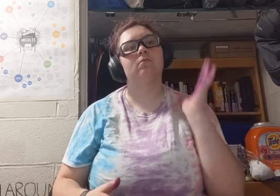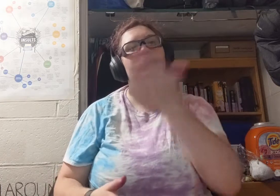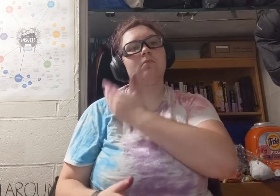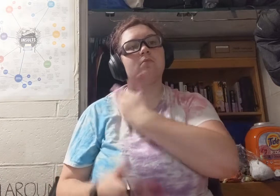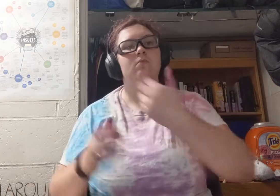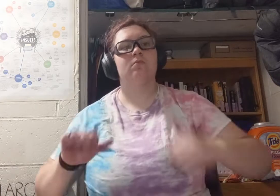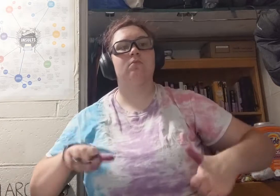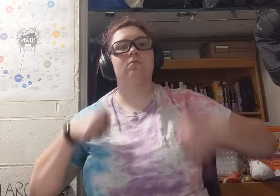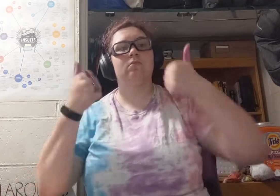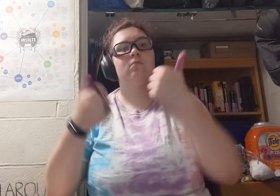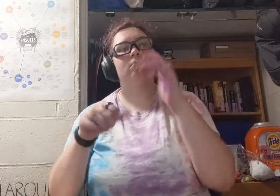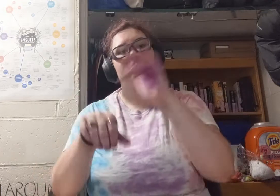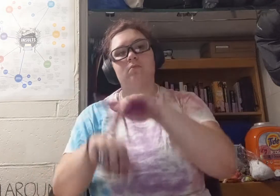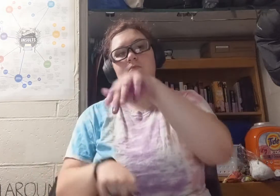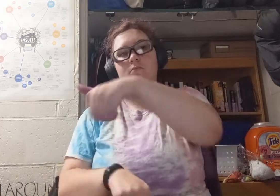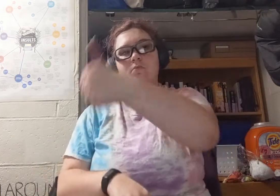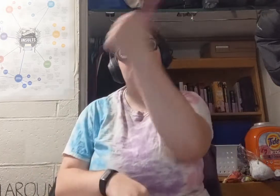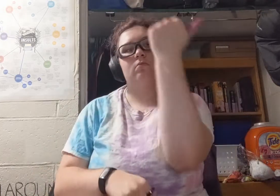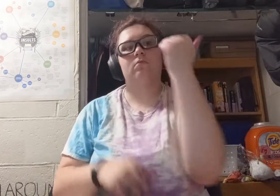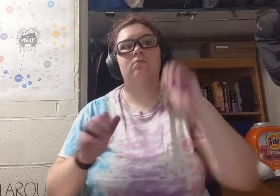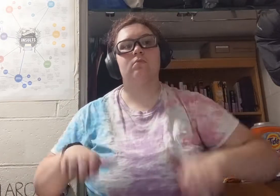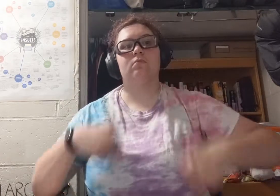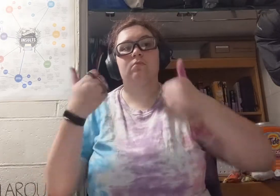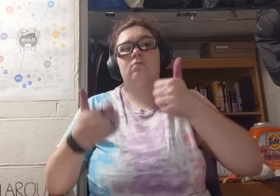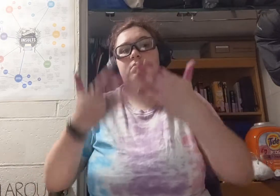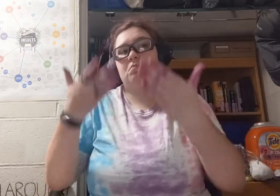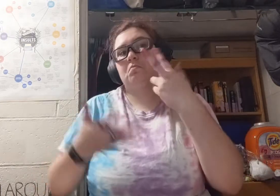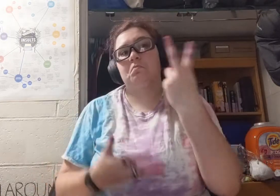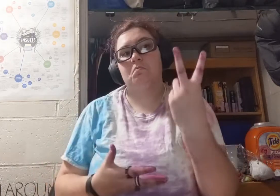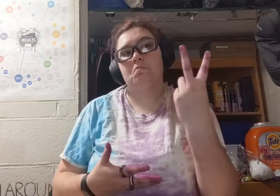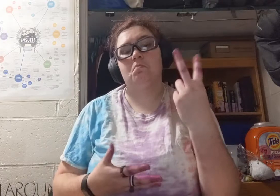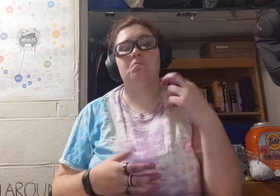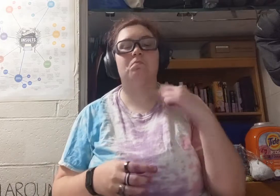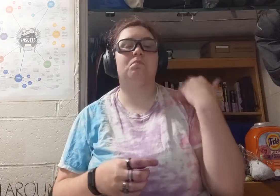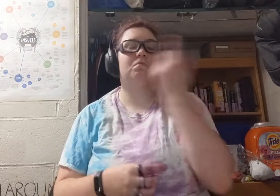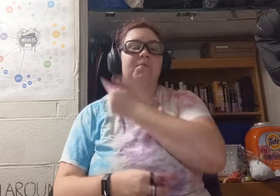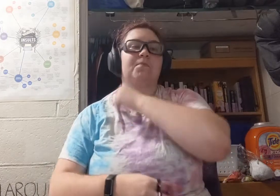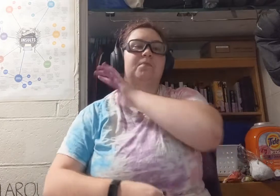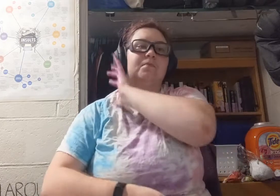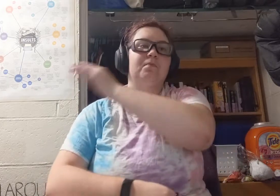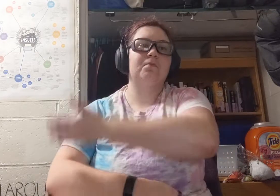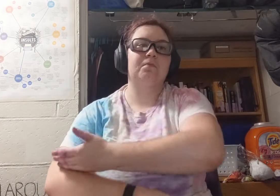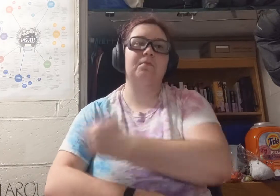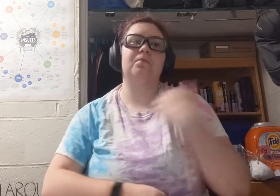our power lies in living lives that touch a life or two